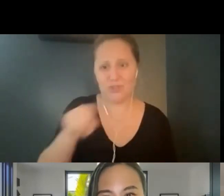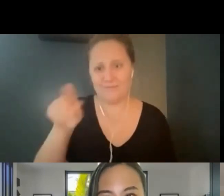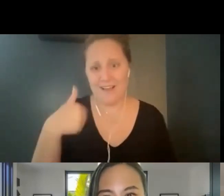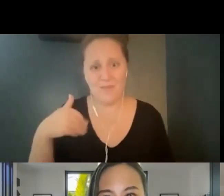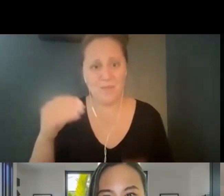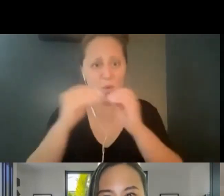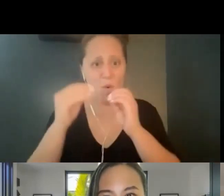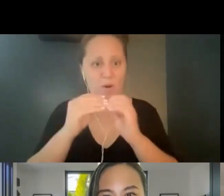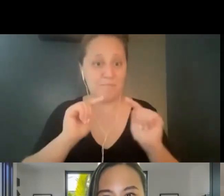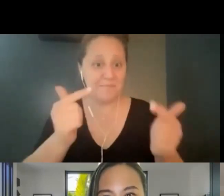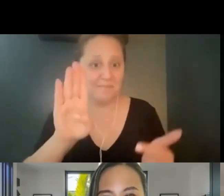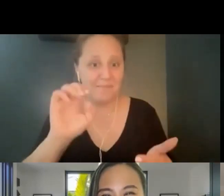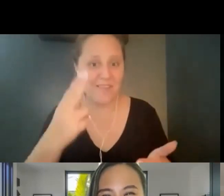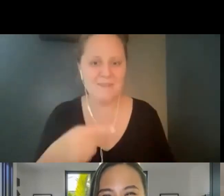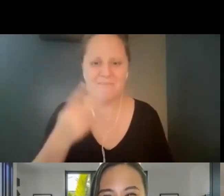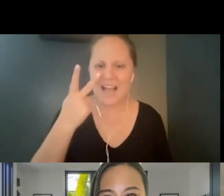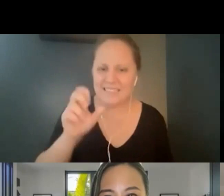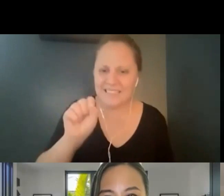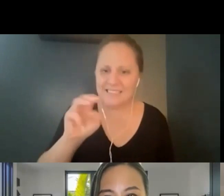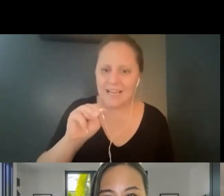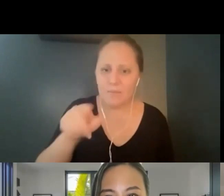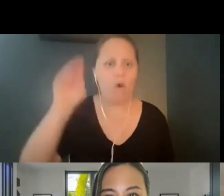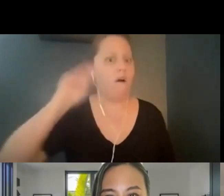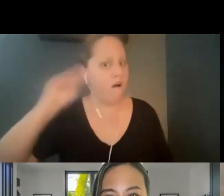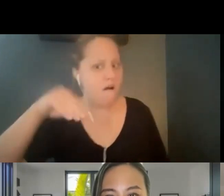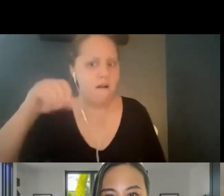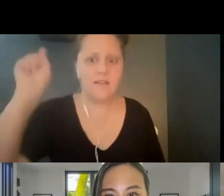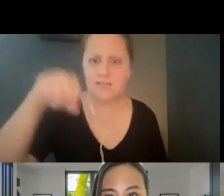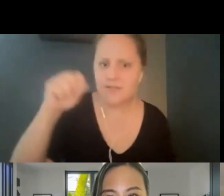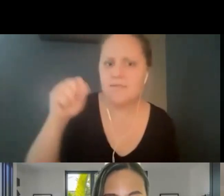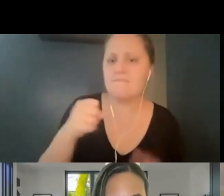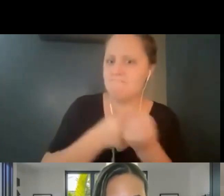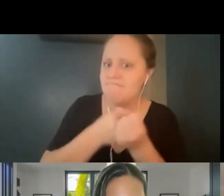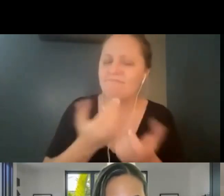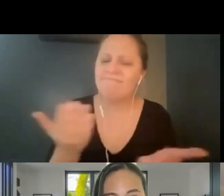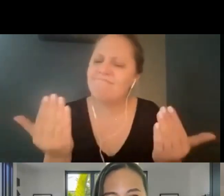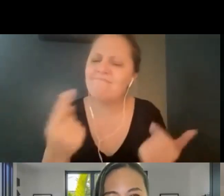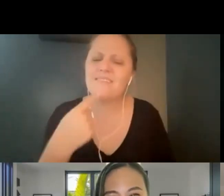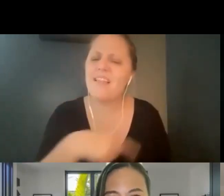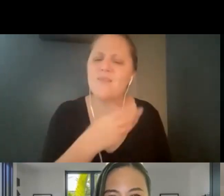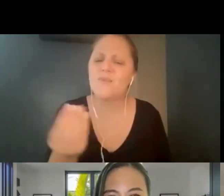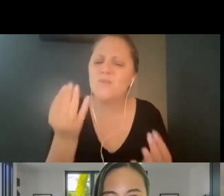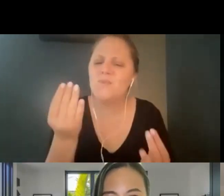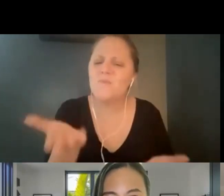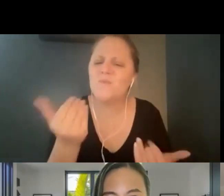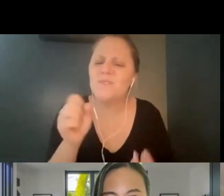Well, I see Sam nodding her head, yes, yes, yes. So, Sam speak, tell us what's on your mind about this. I could see something